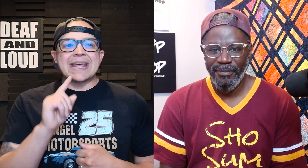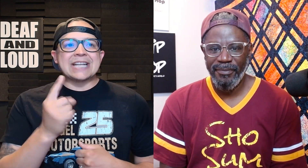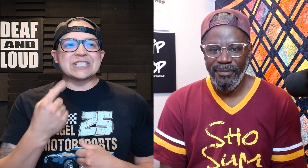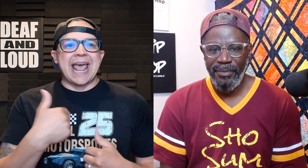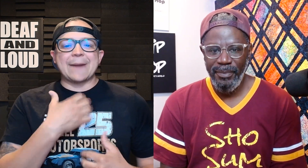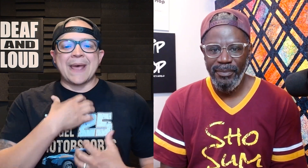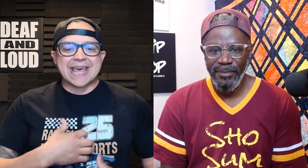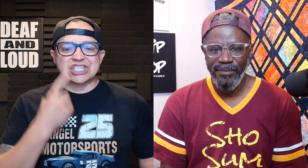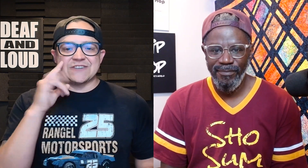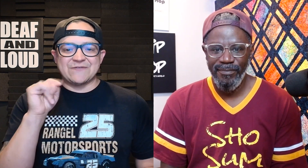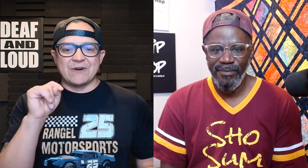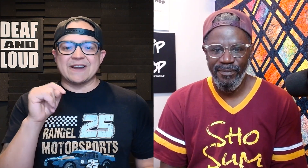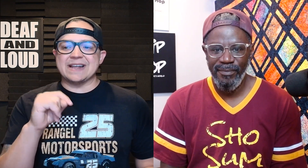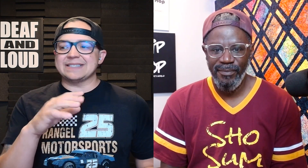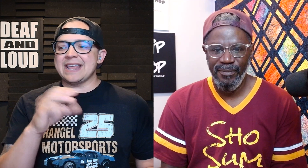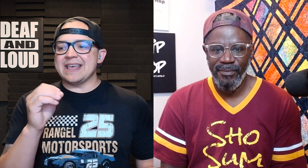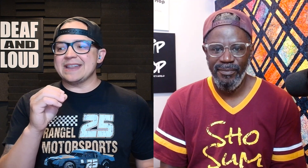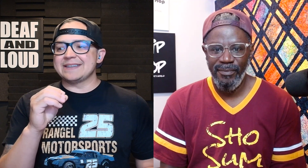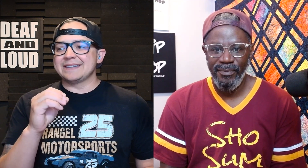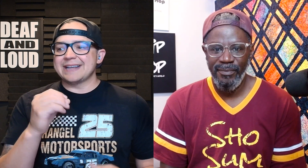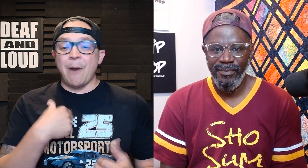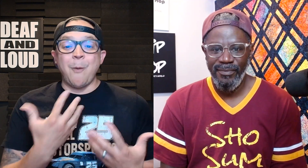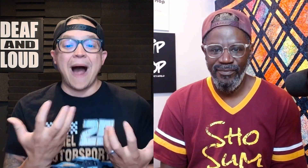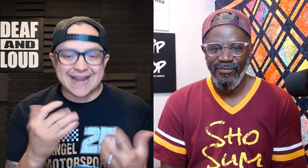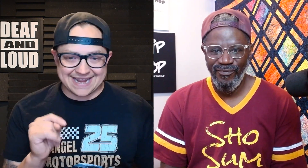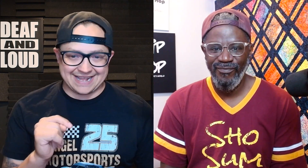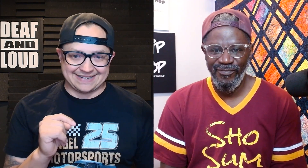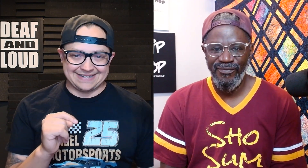I just had a passion for it and I wanted it.